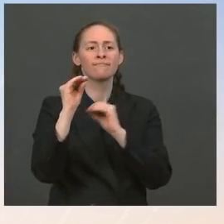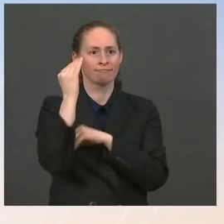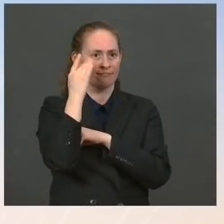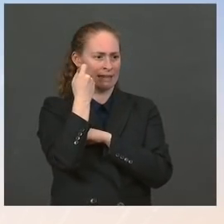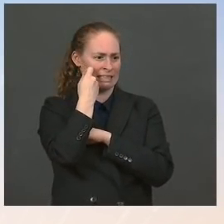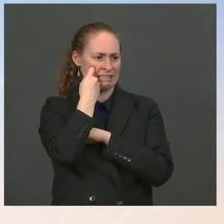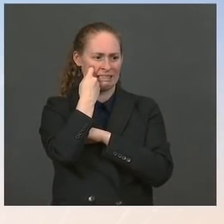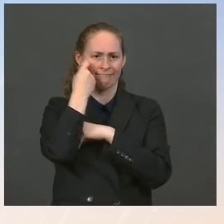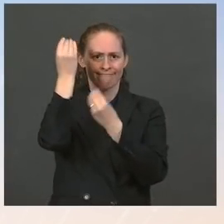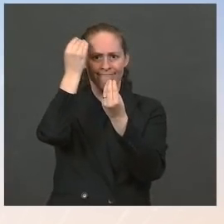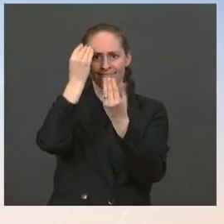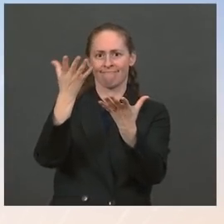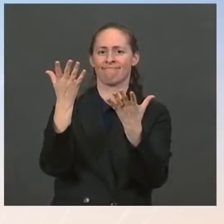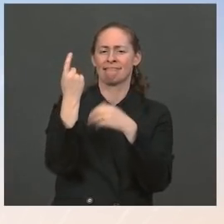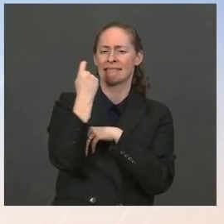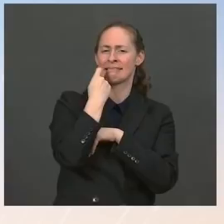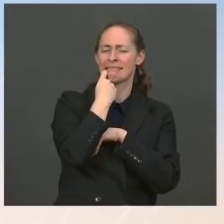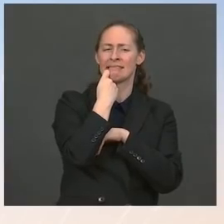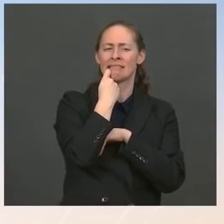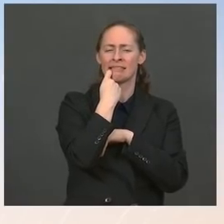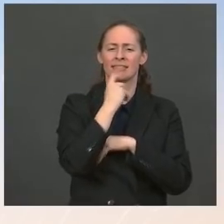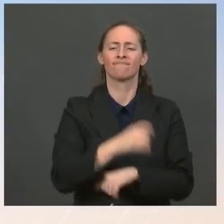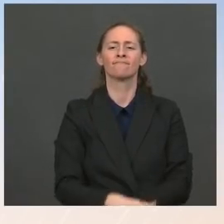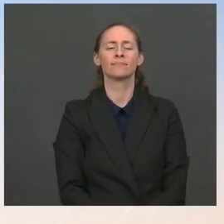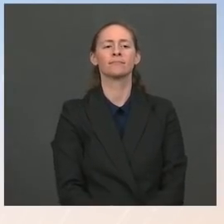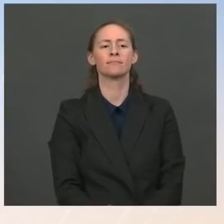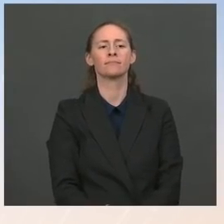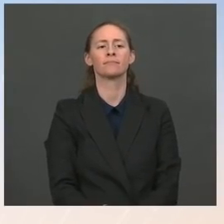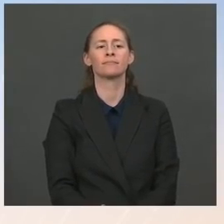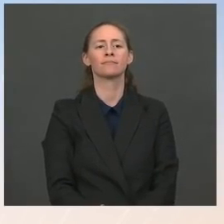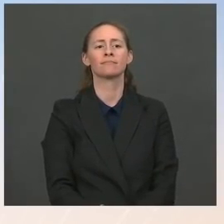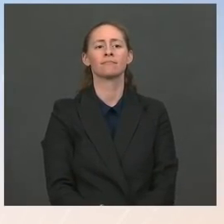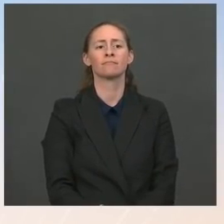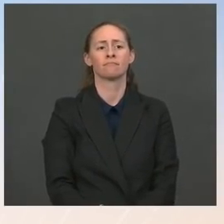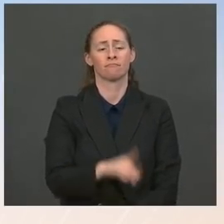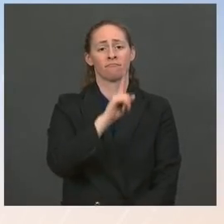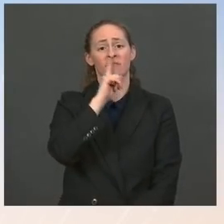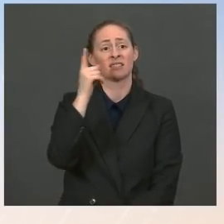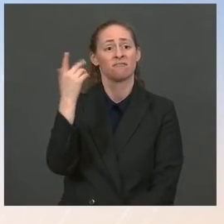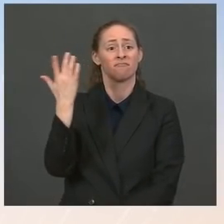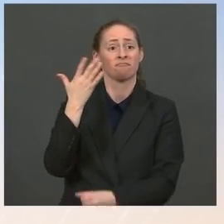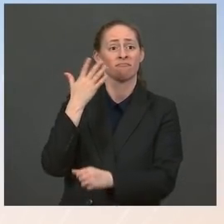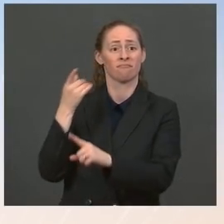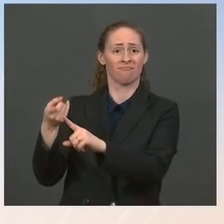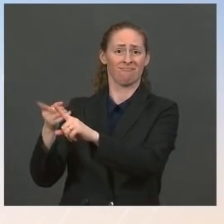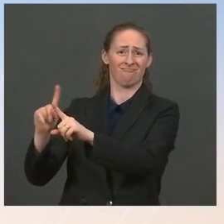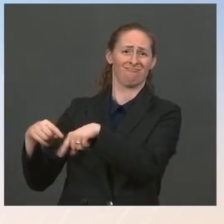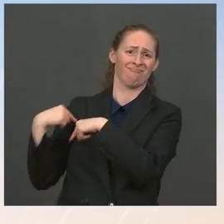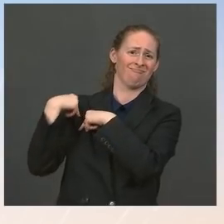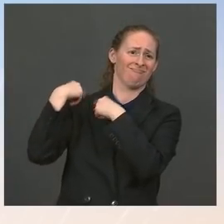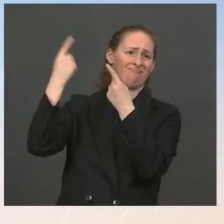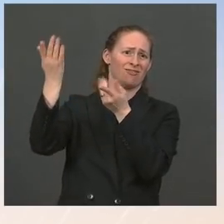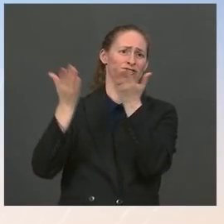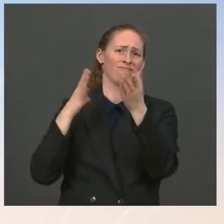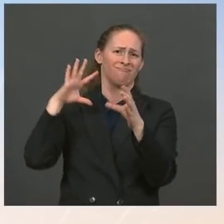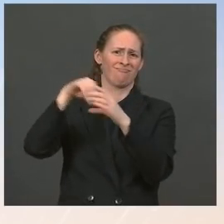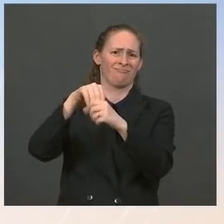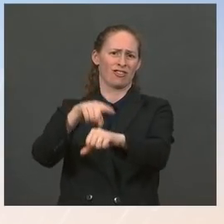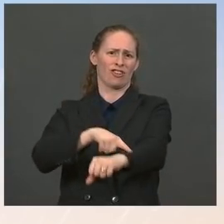And so, we're -- and we're certainly thankful to Randy Quarles for his service. And I'm sure the President will engage